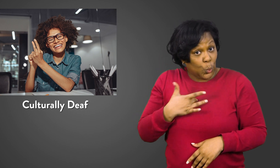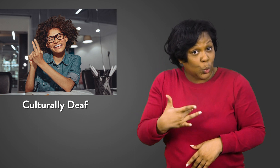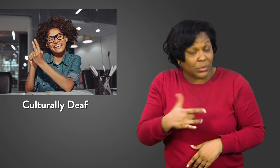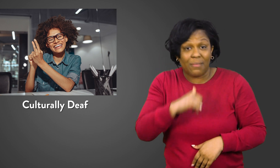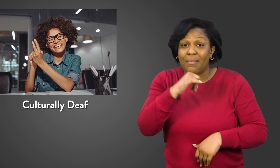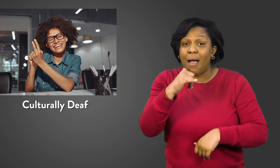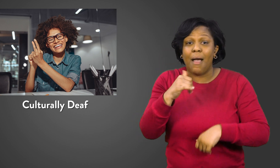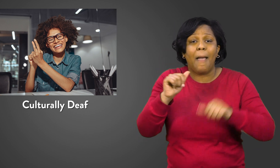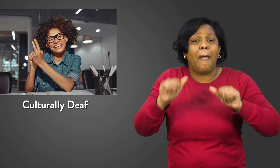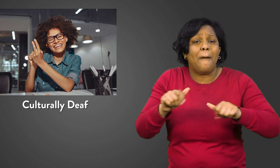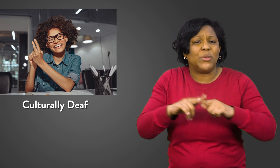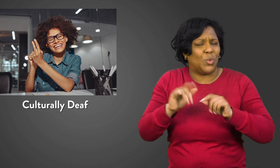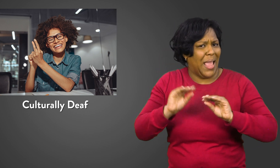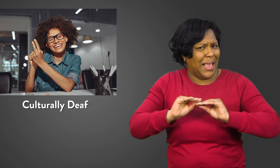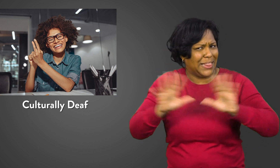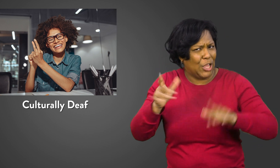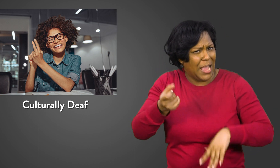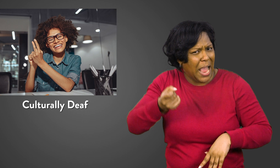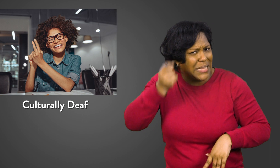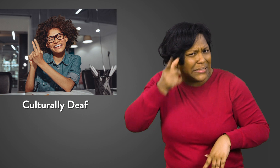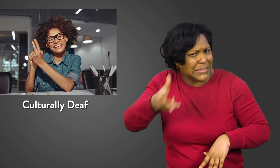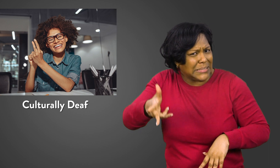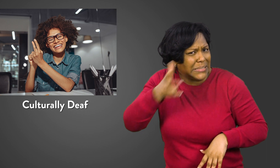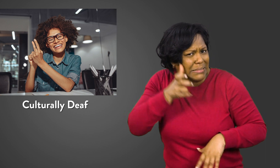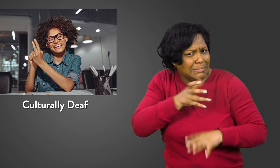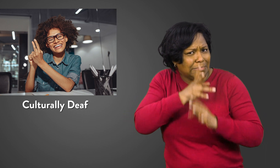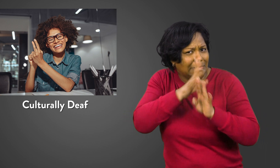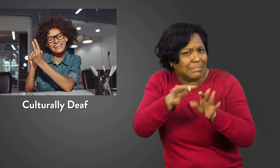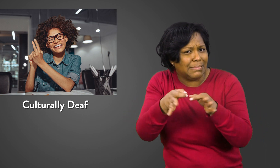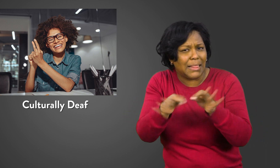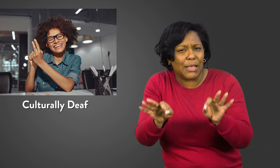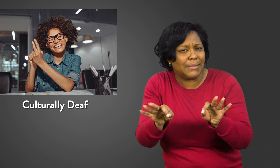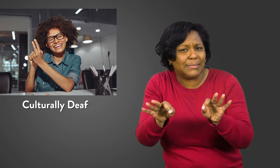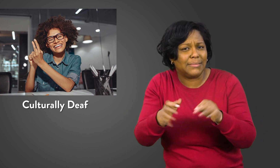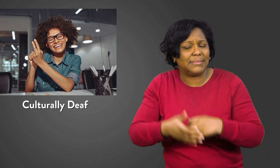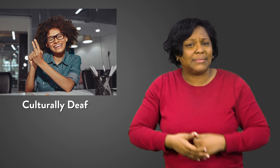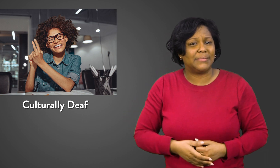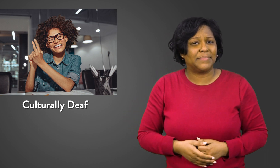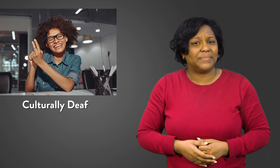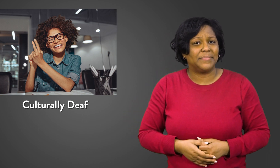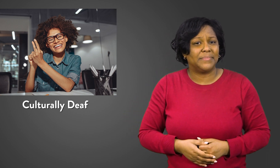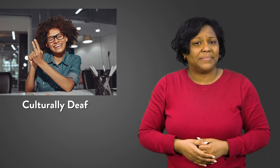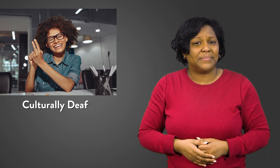but they are usually not able to clearly understand spoken language.